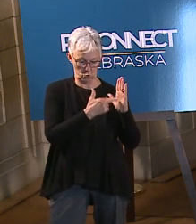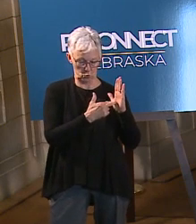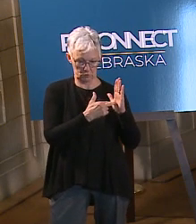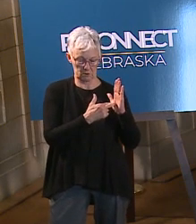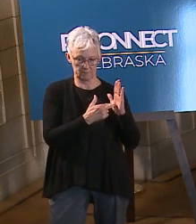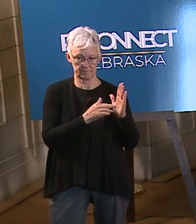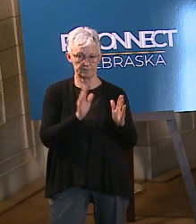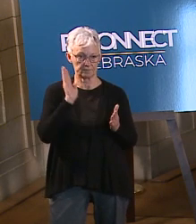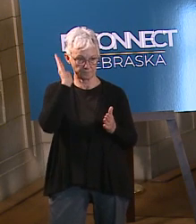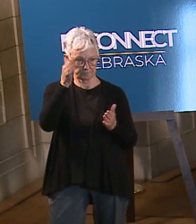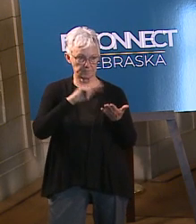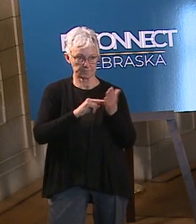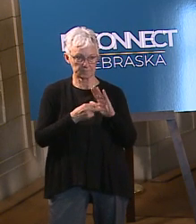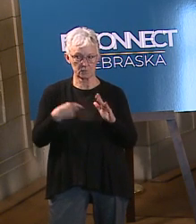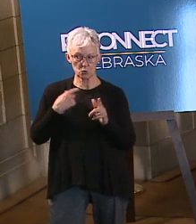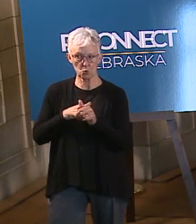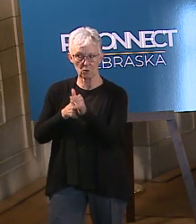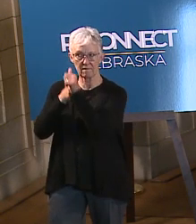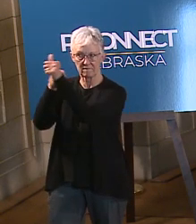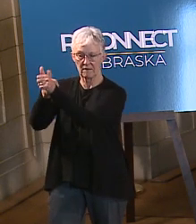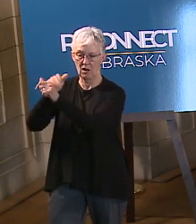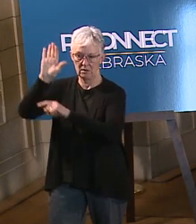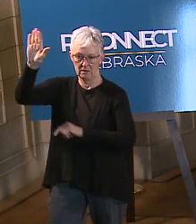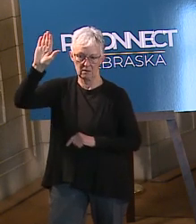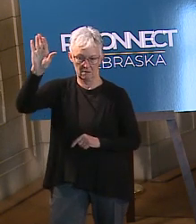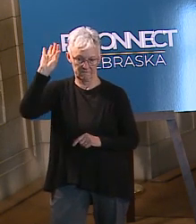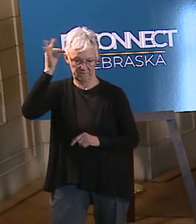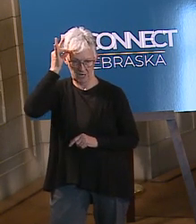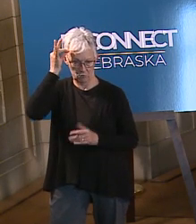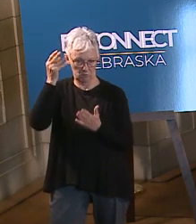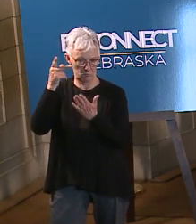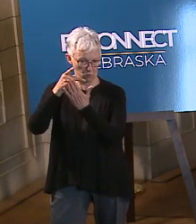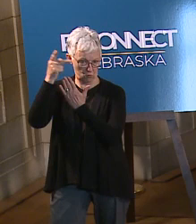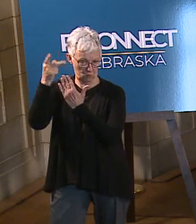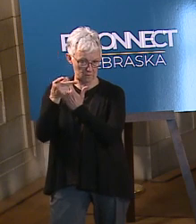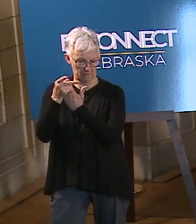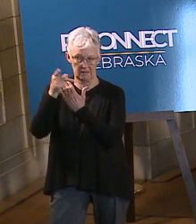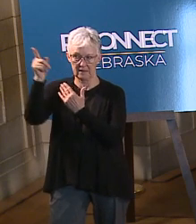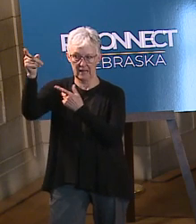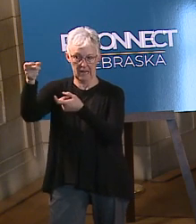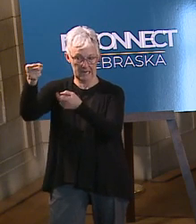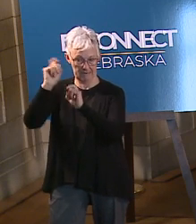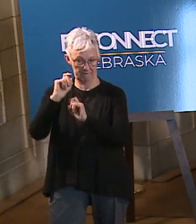BLOCK GRANTS. SO, THE PROPOSED REGULATIONS ARE